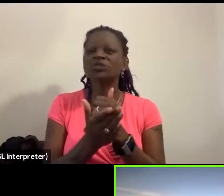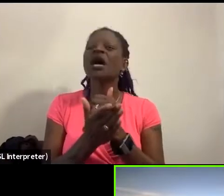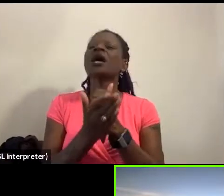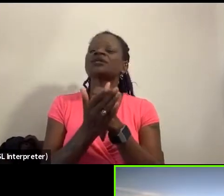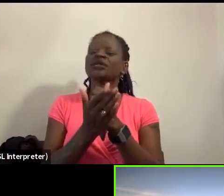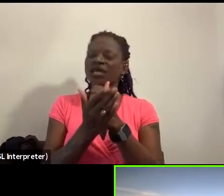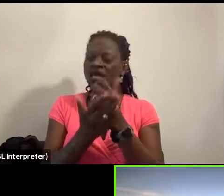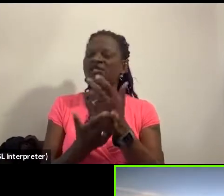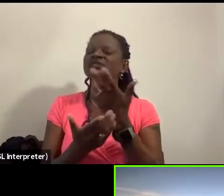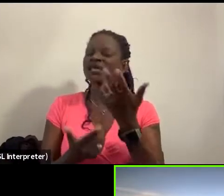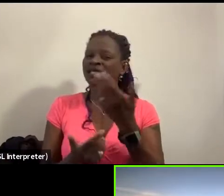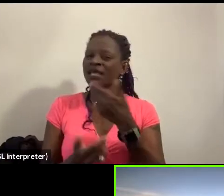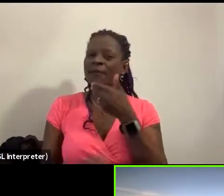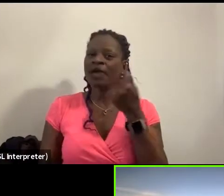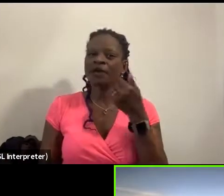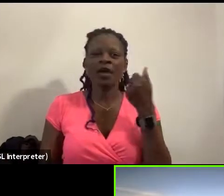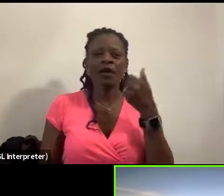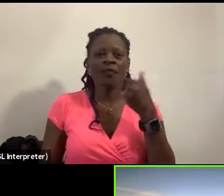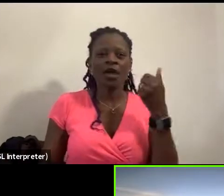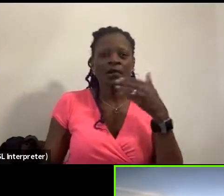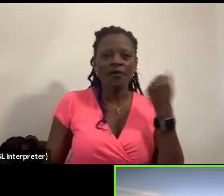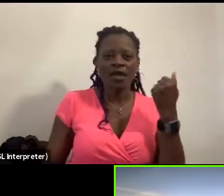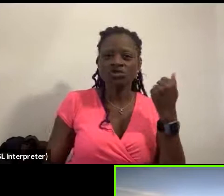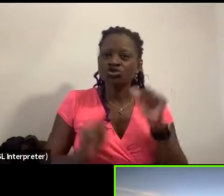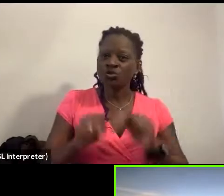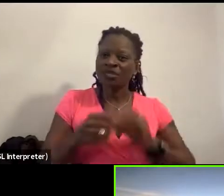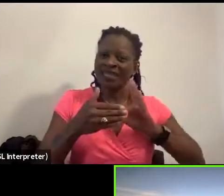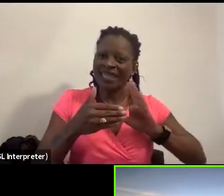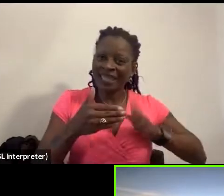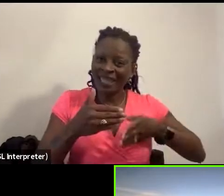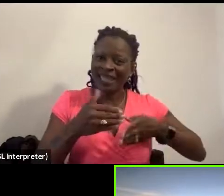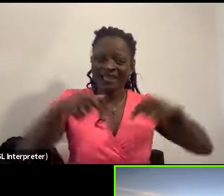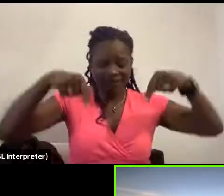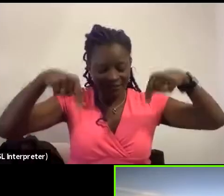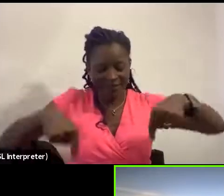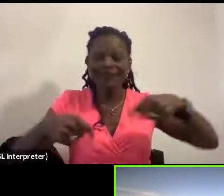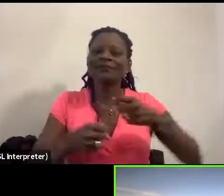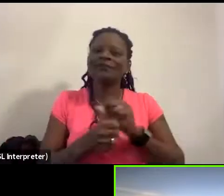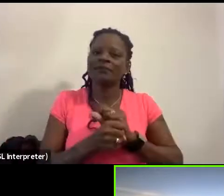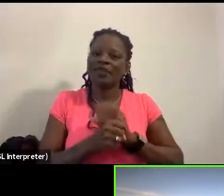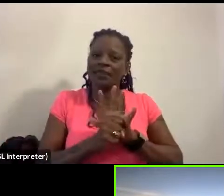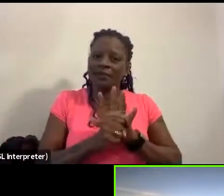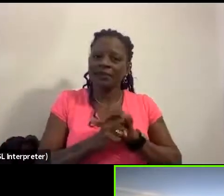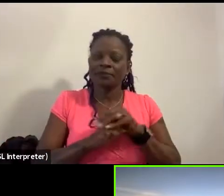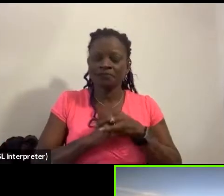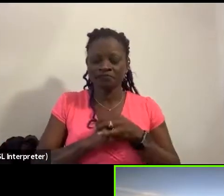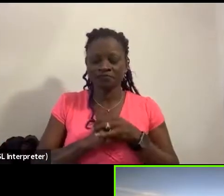pandemic, a time that we know we are all looking forward to. So now I'm going to turn this over to Dr.